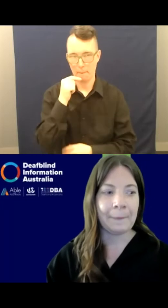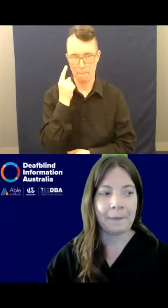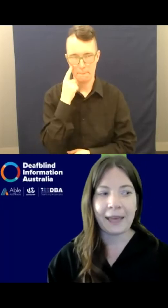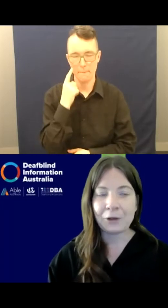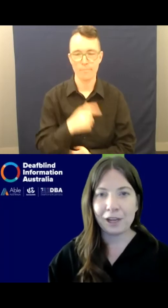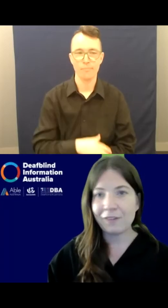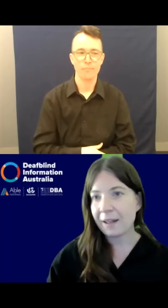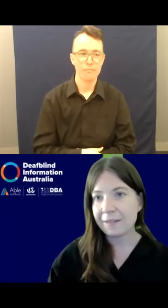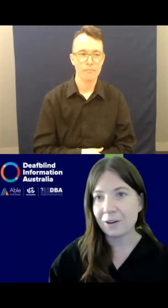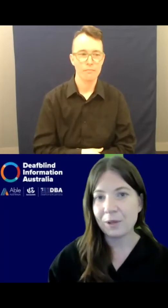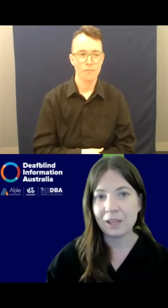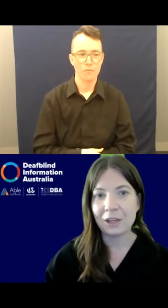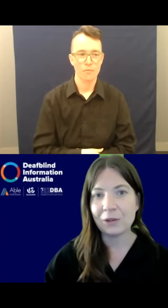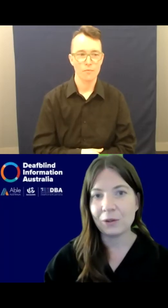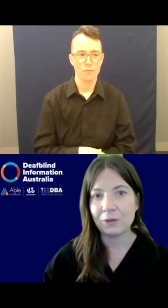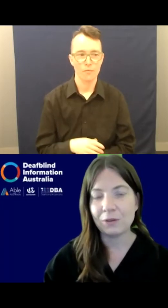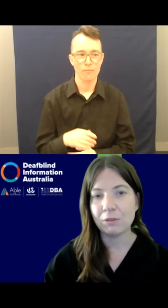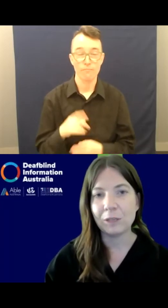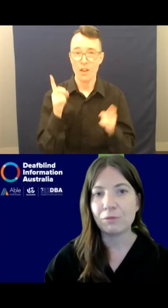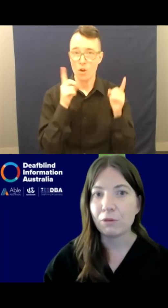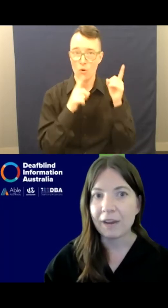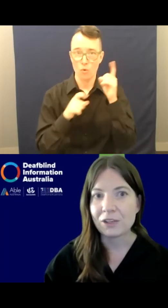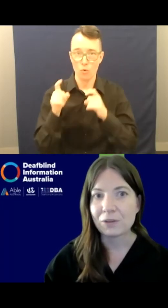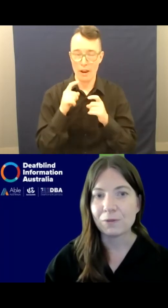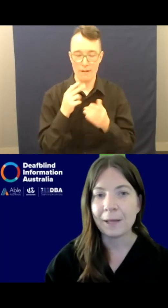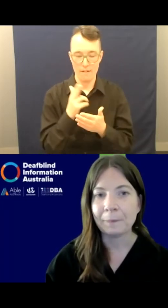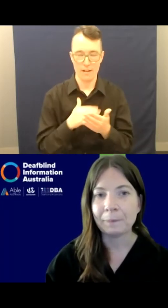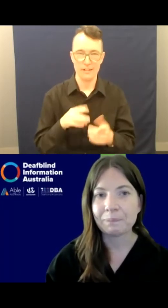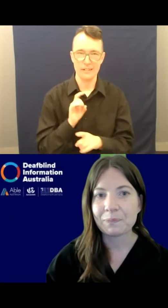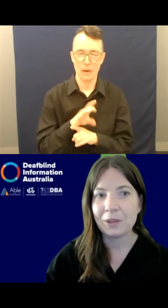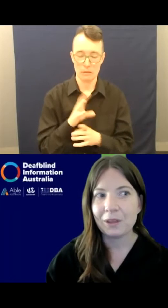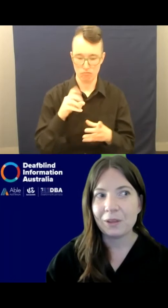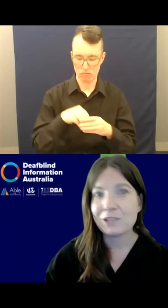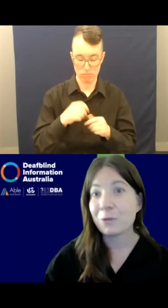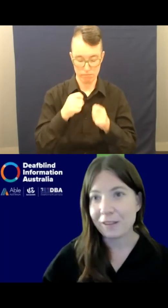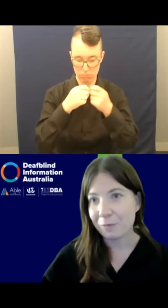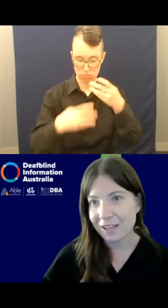And Creative Arts Therapy can include a really broad range of different ways of practicing,